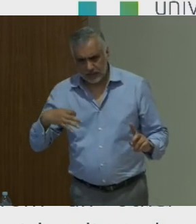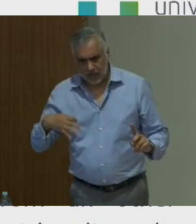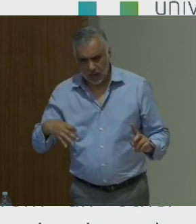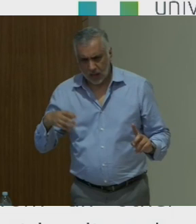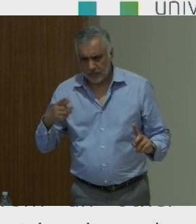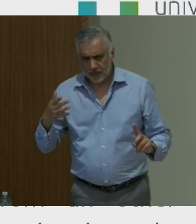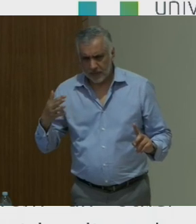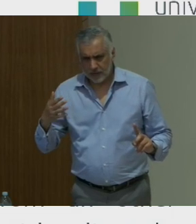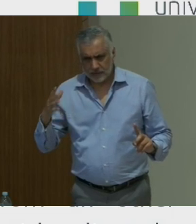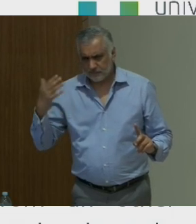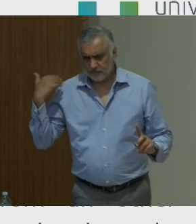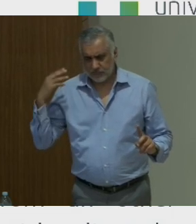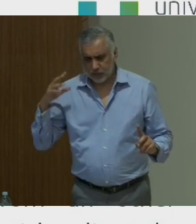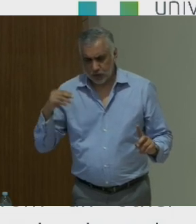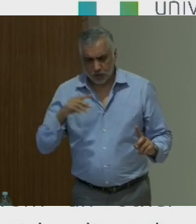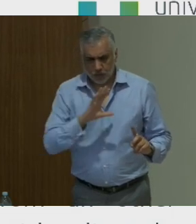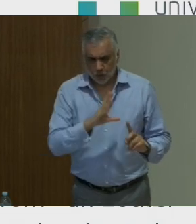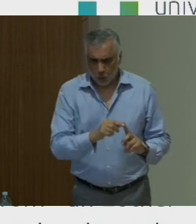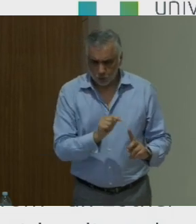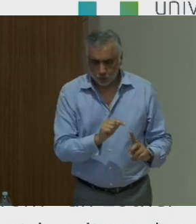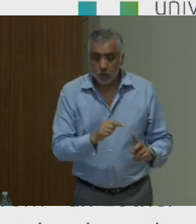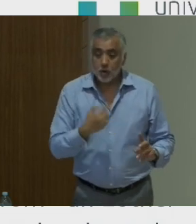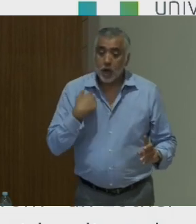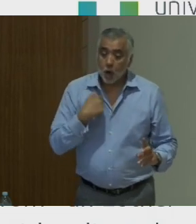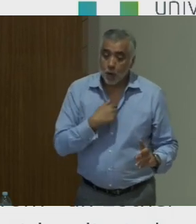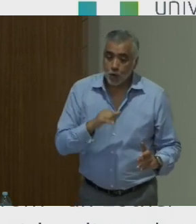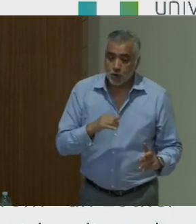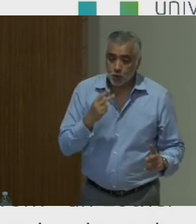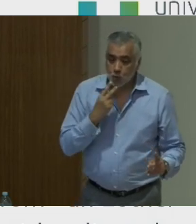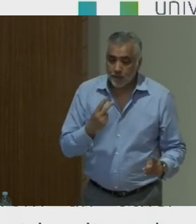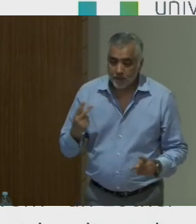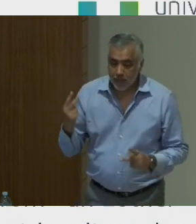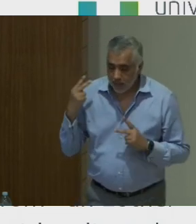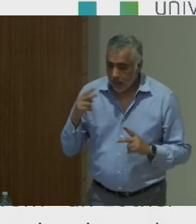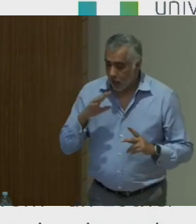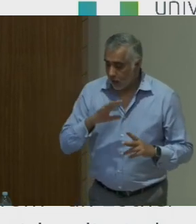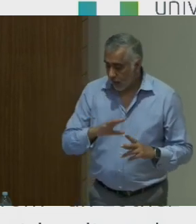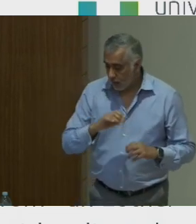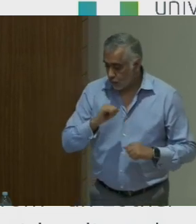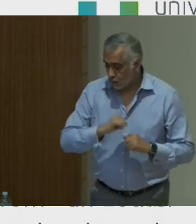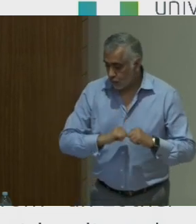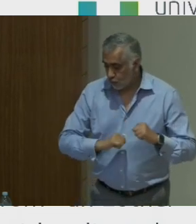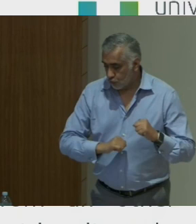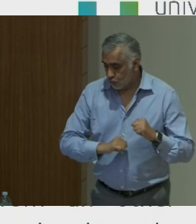session, and we have to reflect about the asylum structure of many